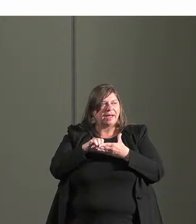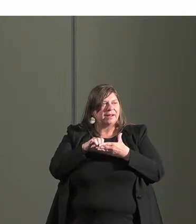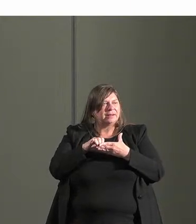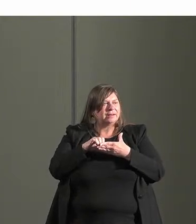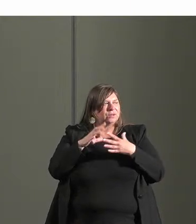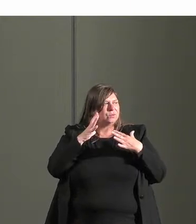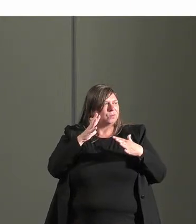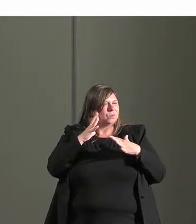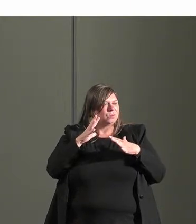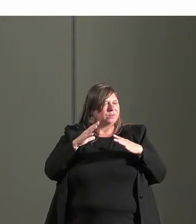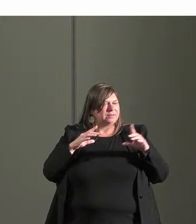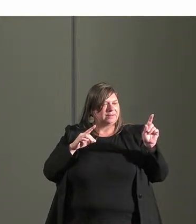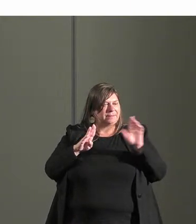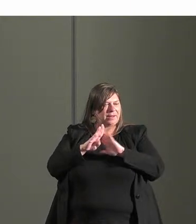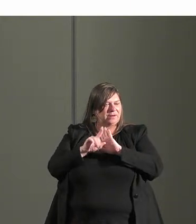yourself, this talks about all the features we have available